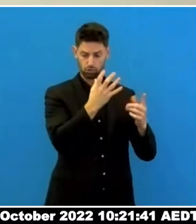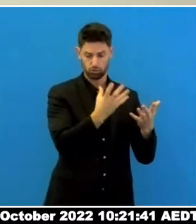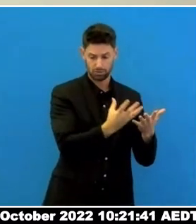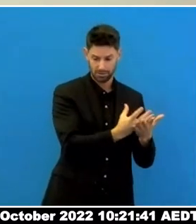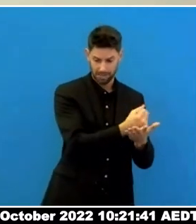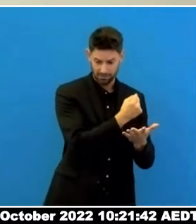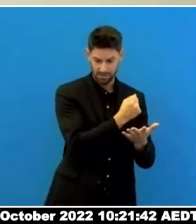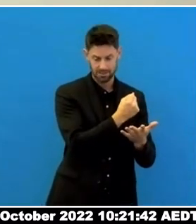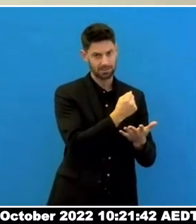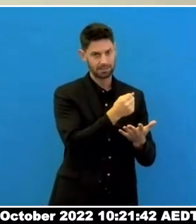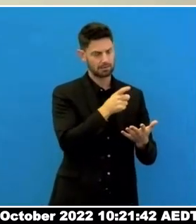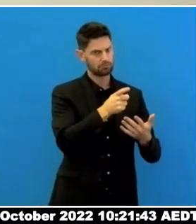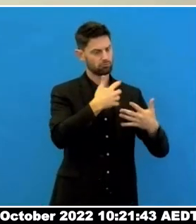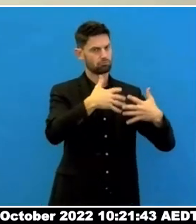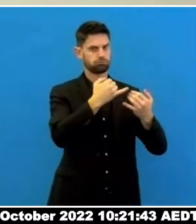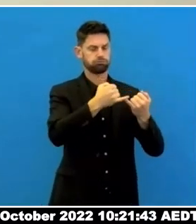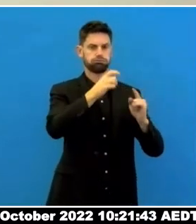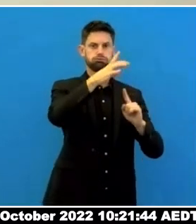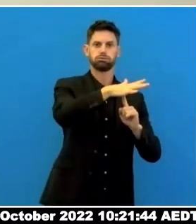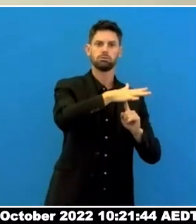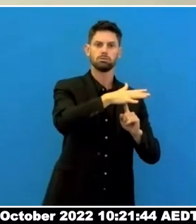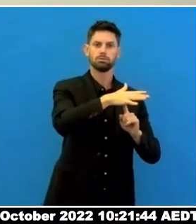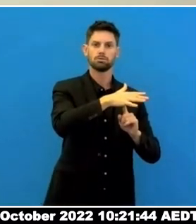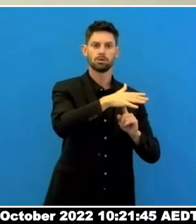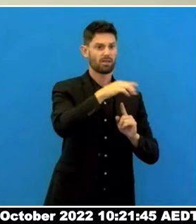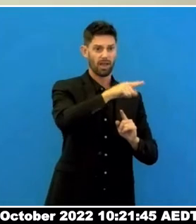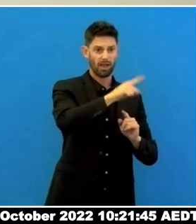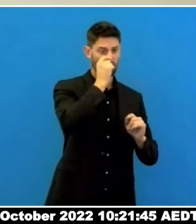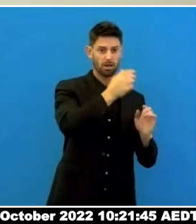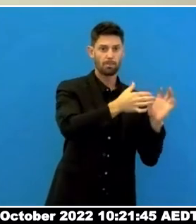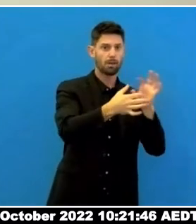and its principles can be applied to a broader application